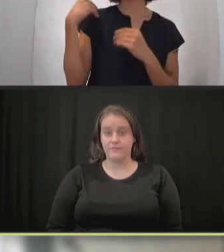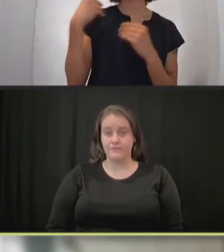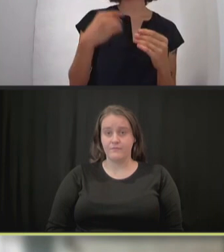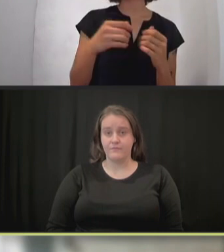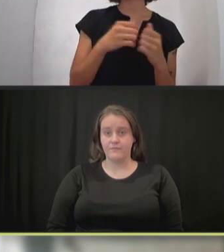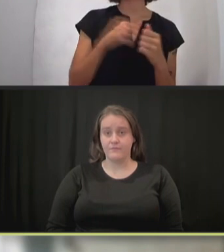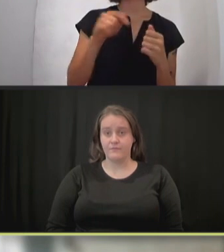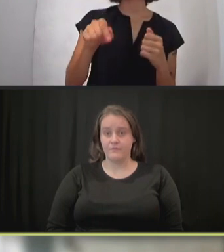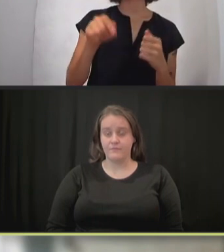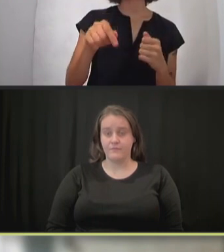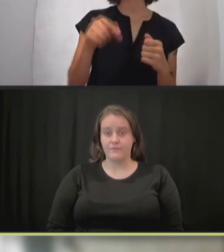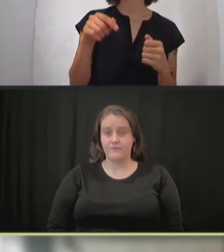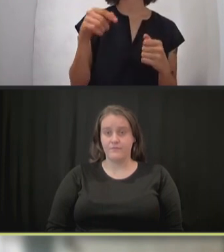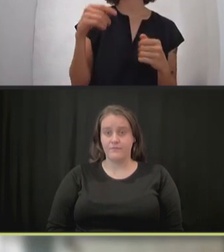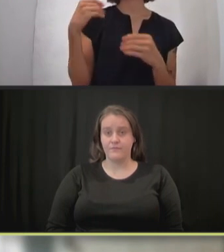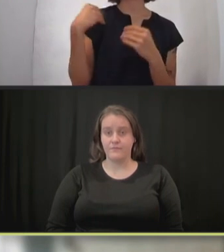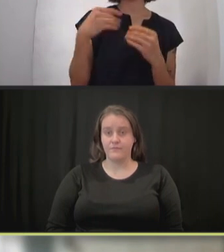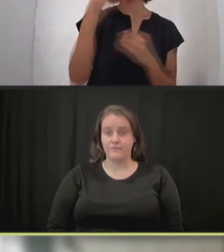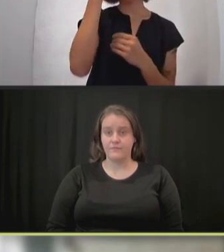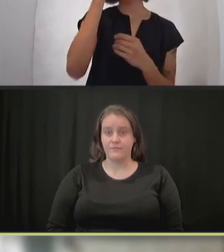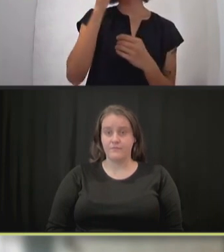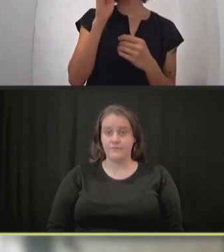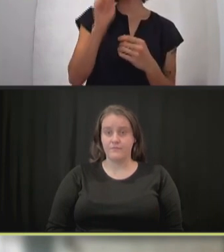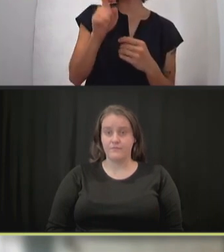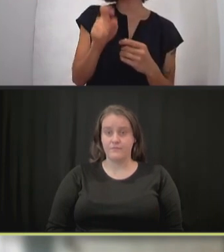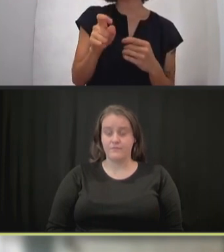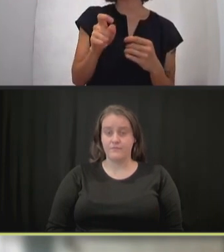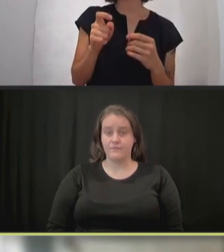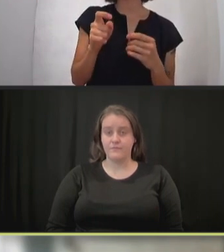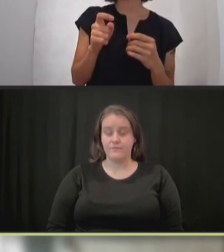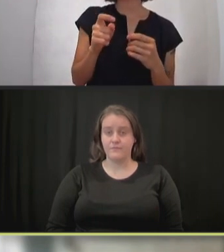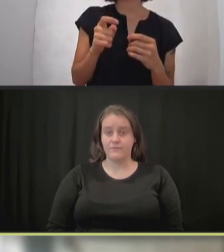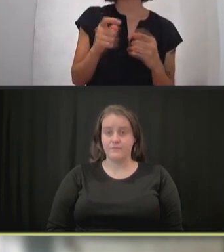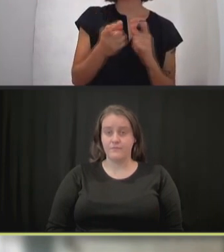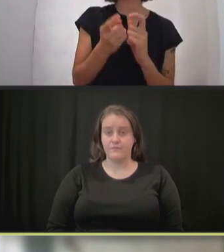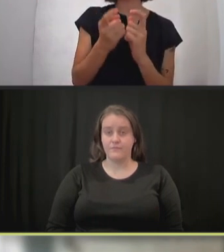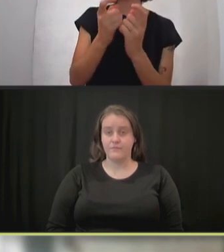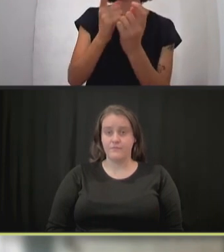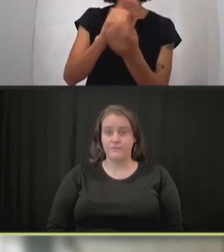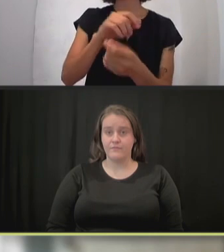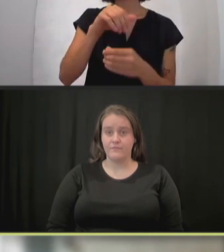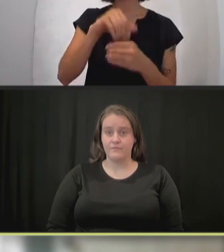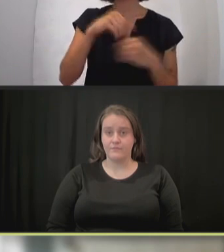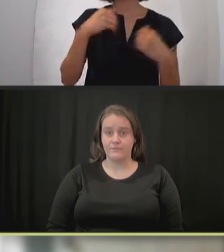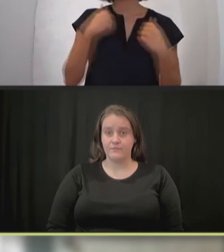must be evolved in innate arm of the immunity as well. Next slide please.